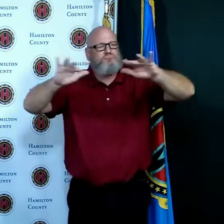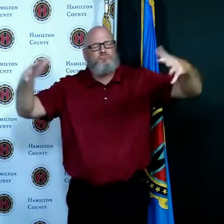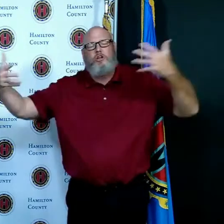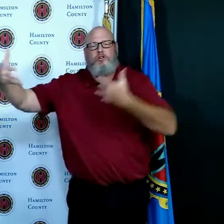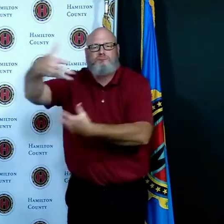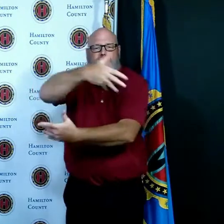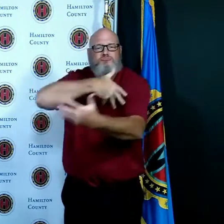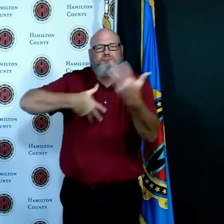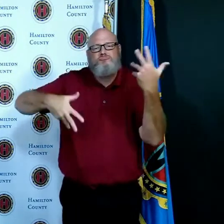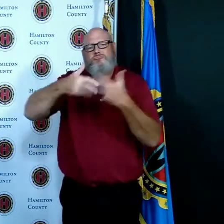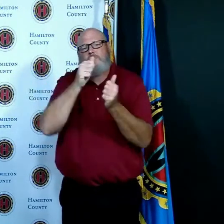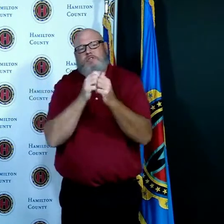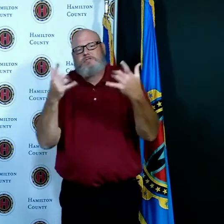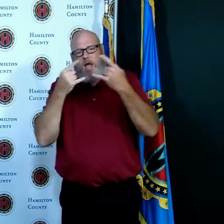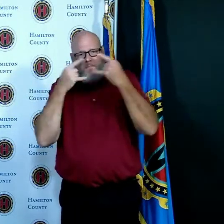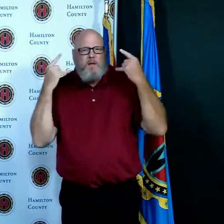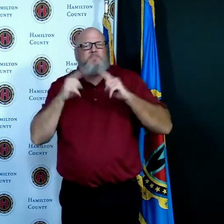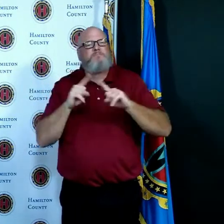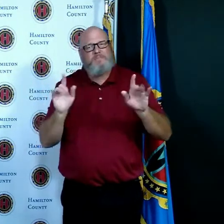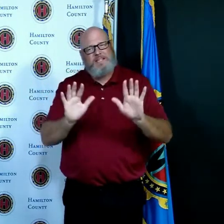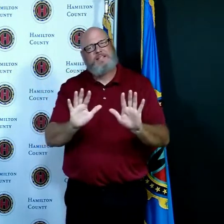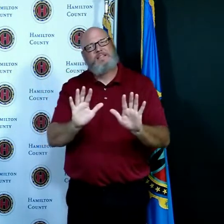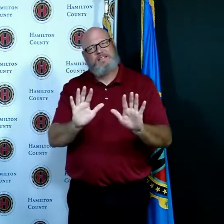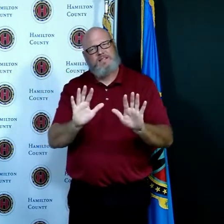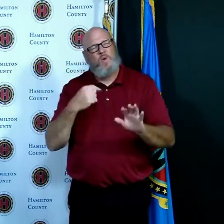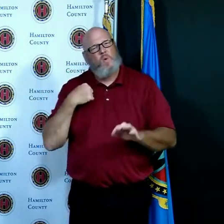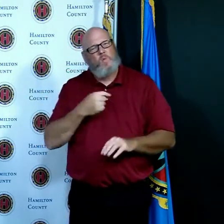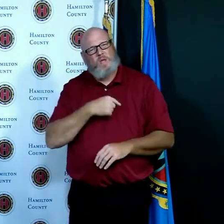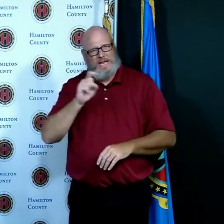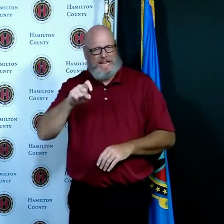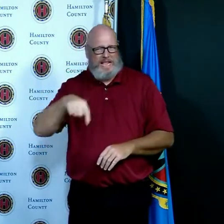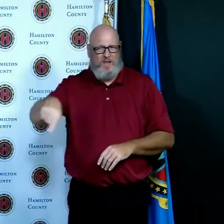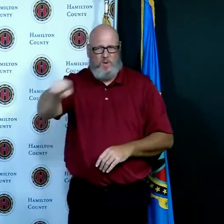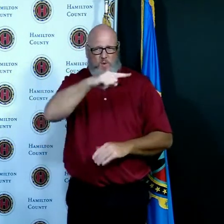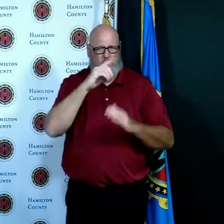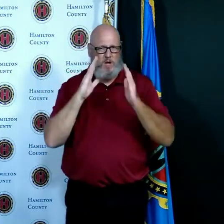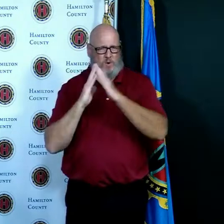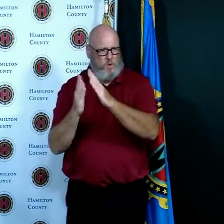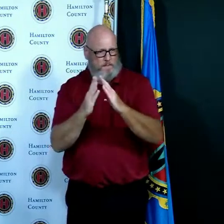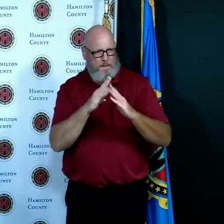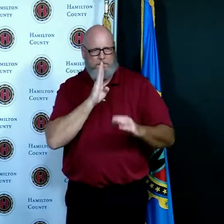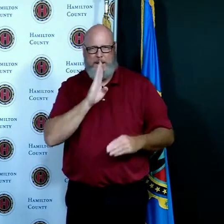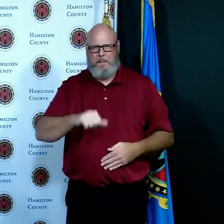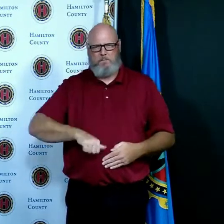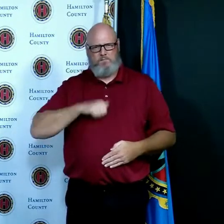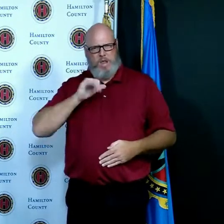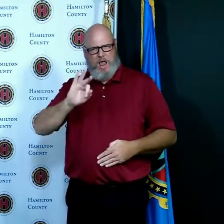community proud of ourselves and our hard work and I appreciate everyone and everything that we're doing here as a community in